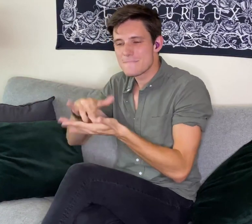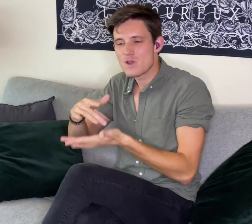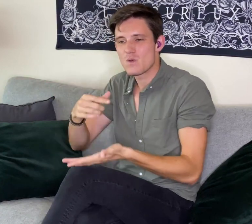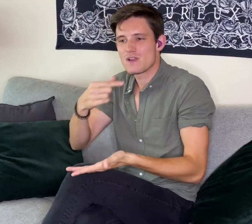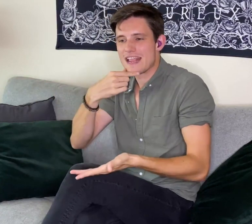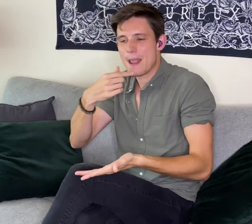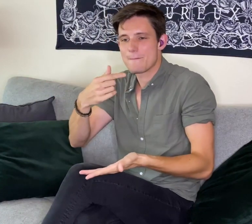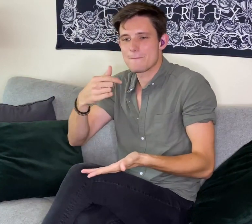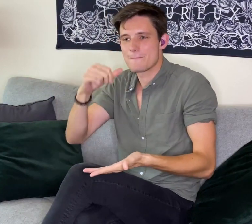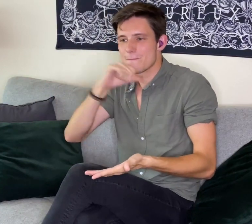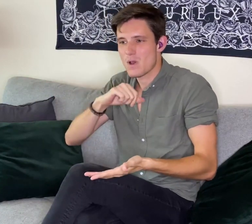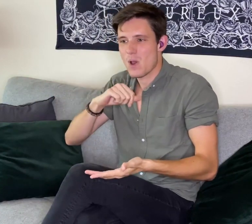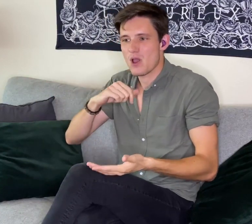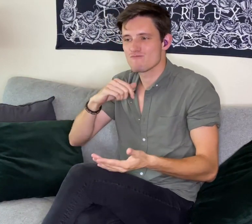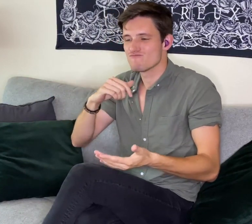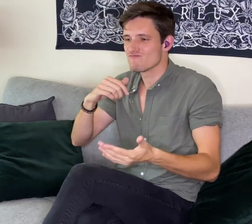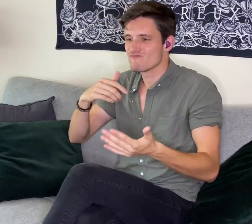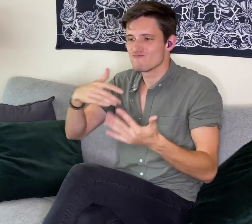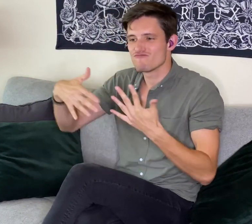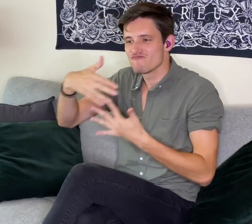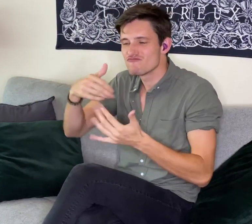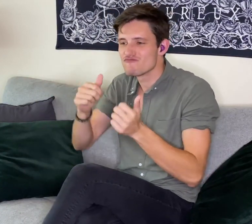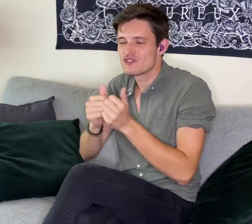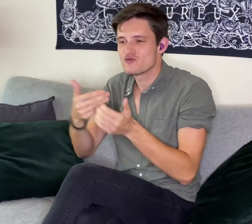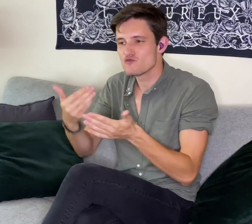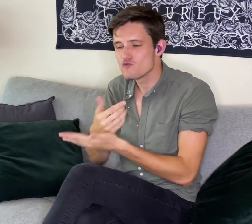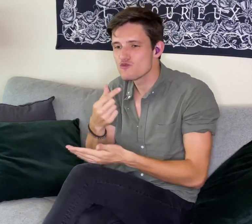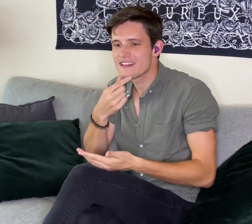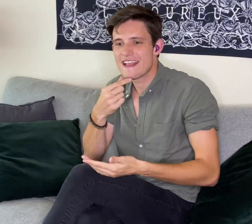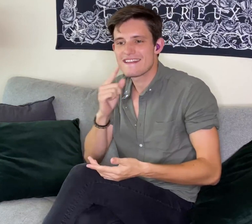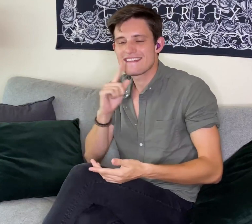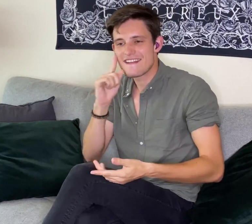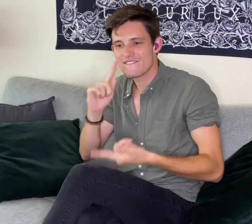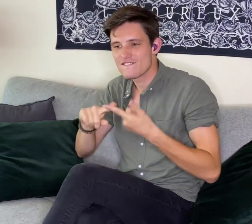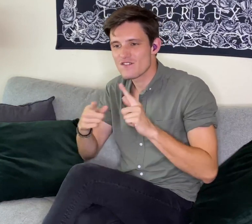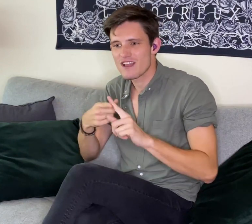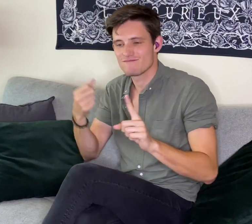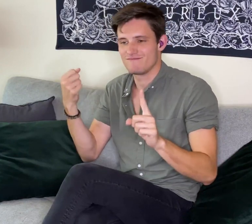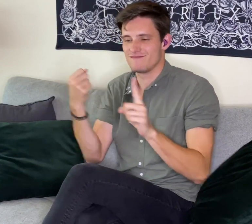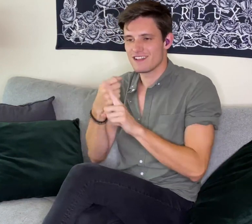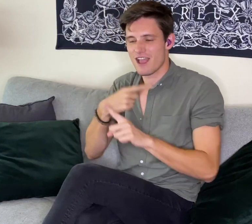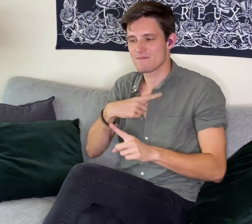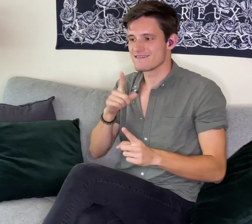in the middle of a gay bar, communicating with my new gay deaf friends.